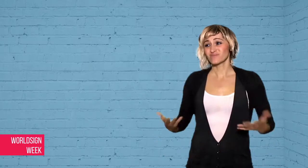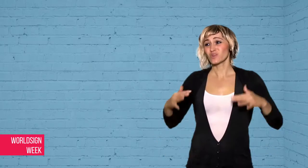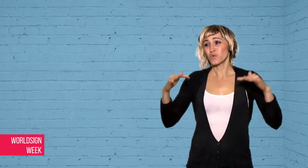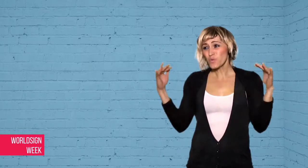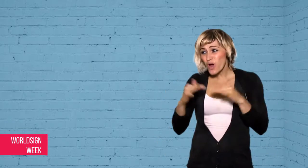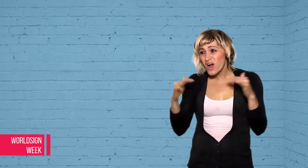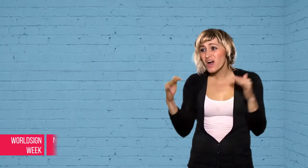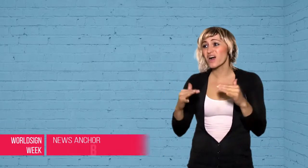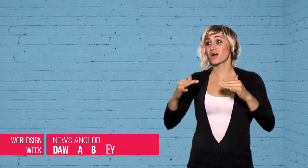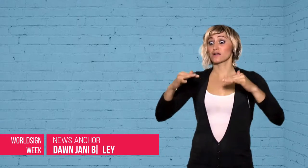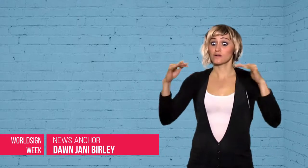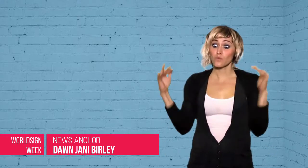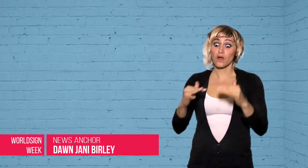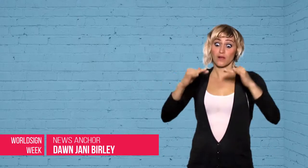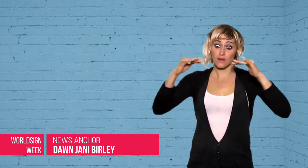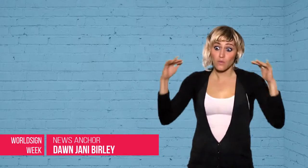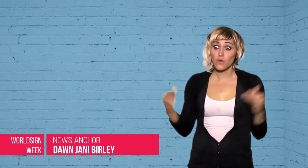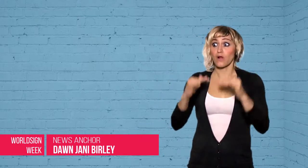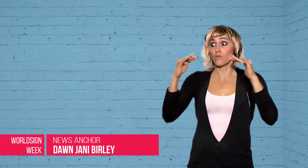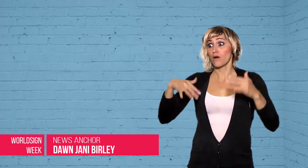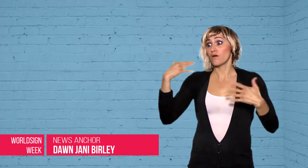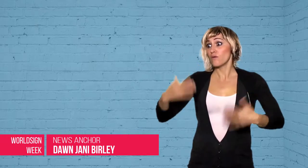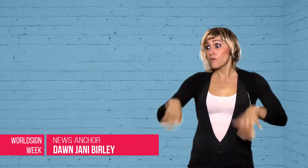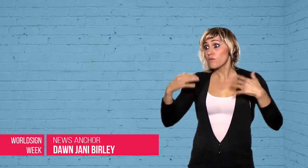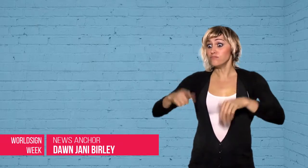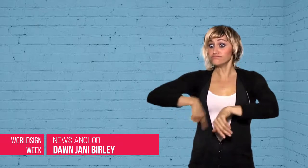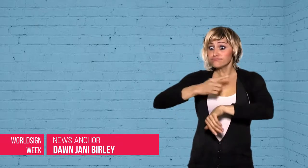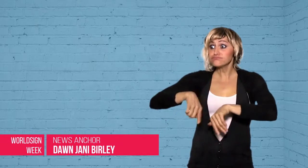War. It’s always war.